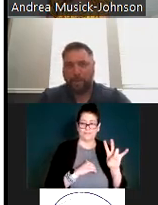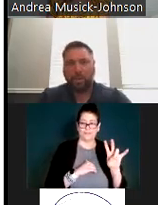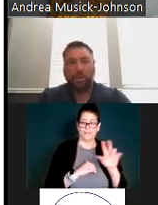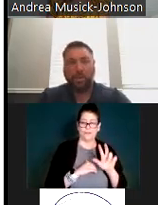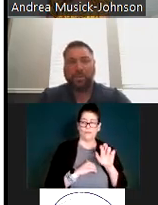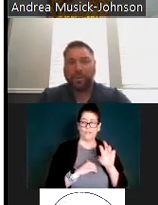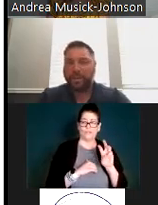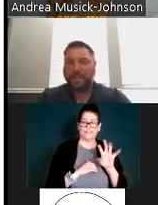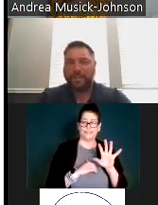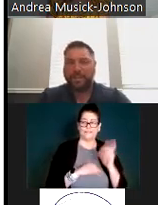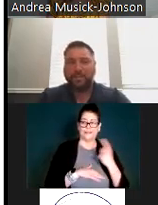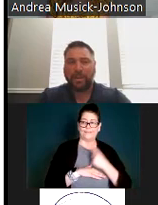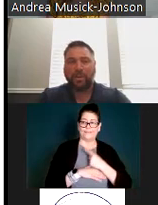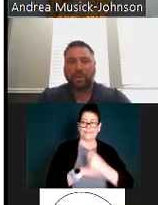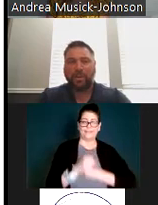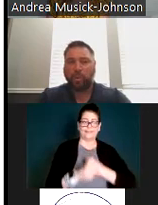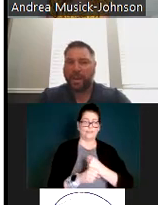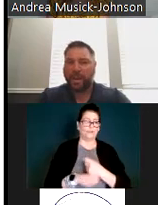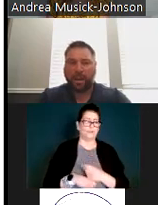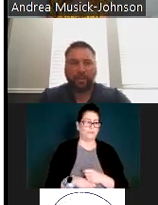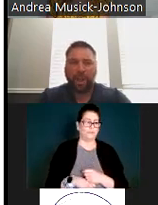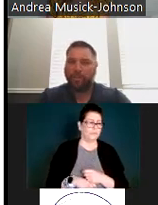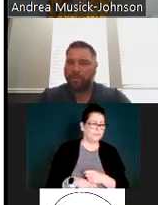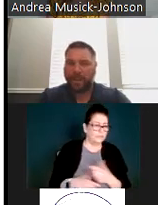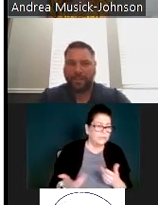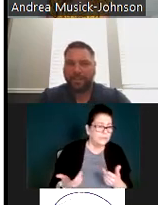You view offender custody status information over the 2,900 law enforcement agencies,